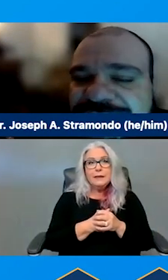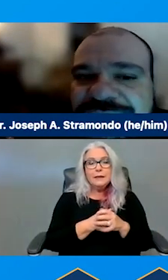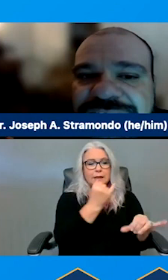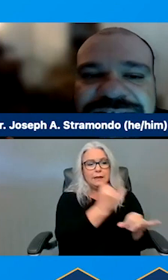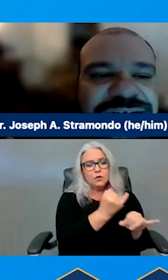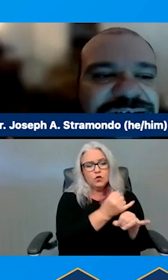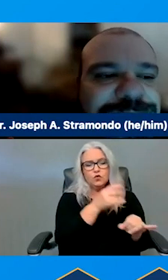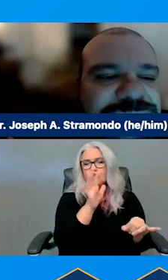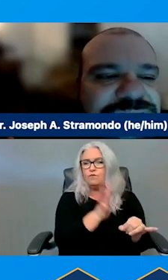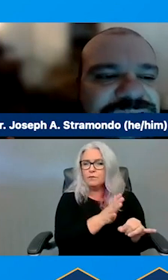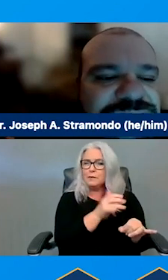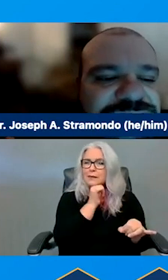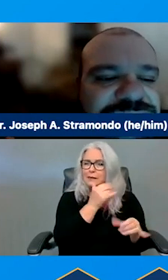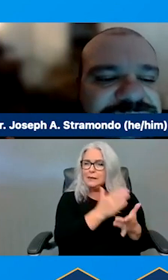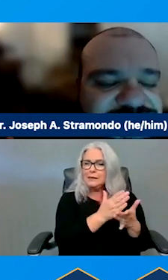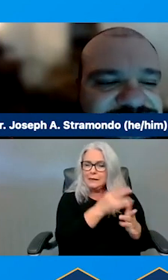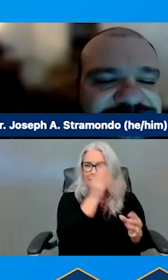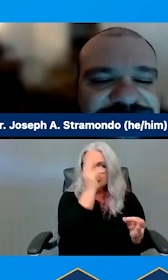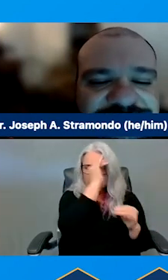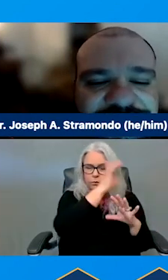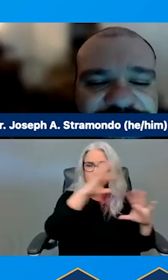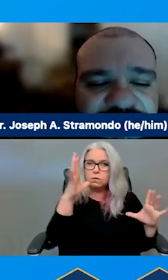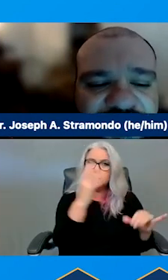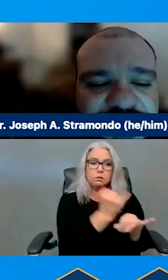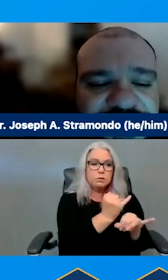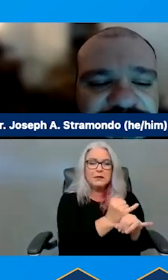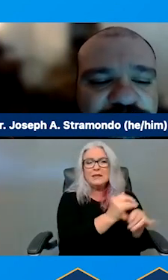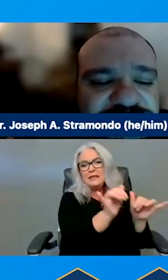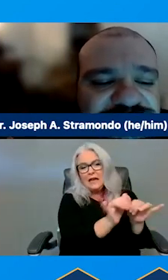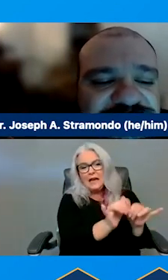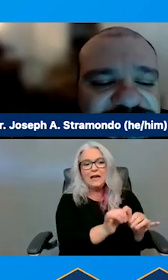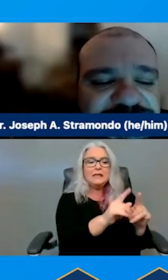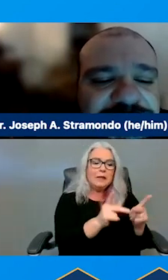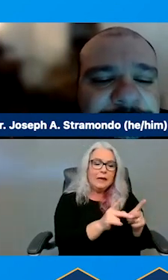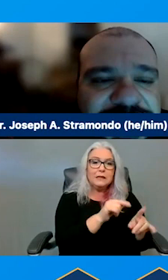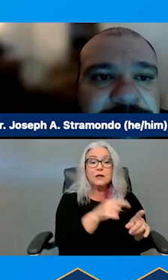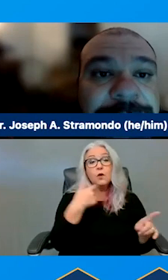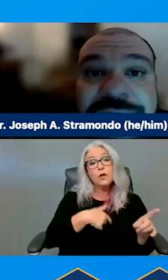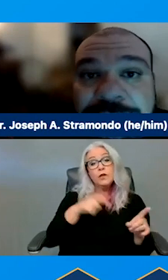about size and place and so on and so forth, we should think